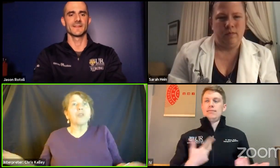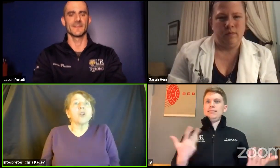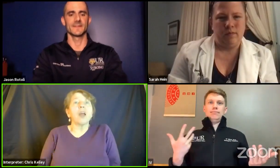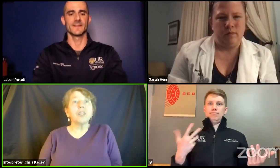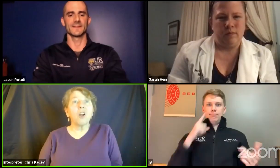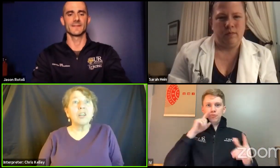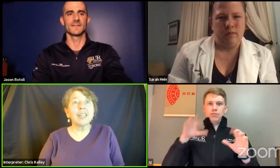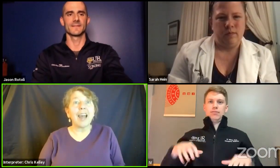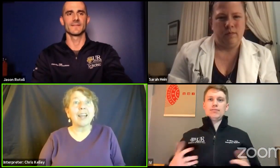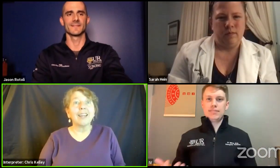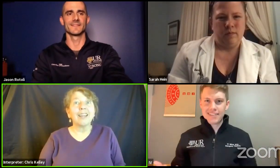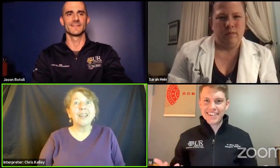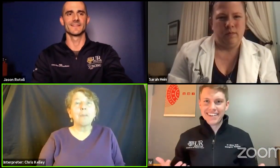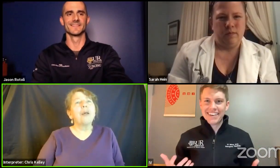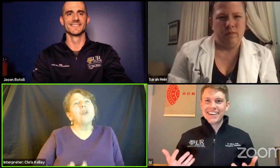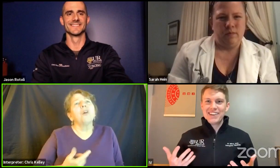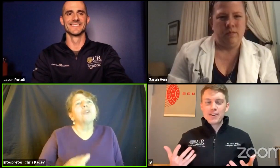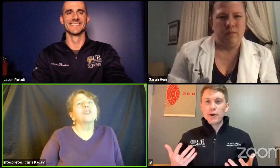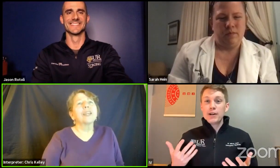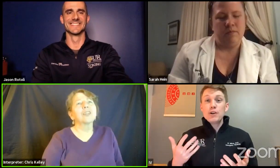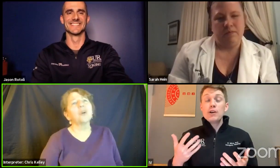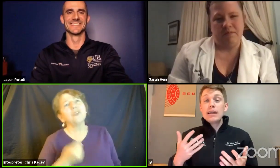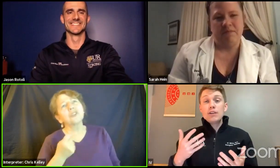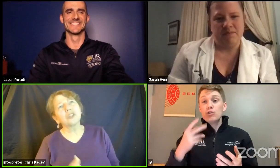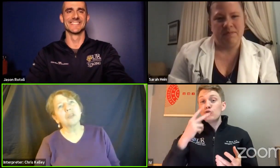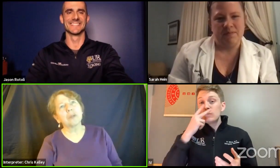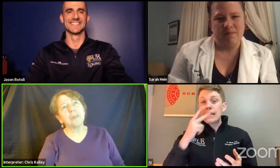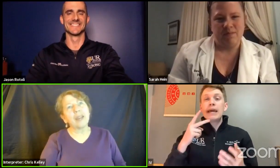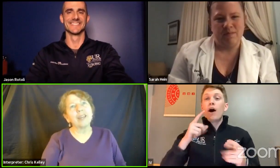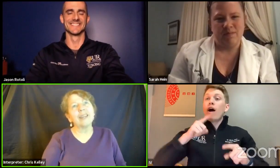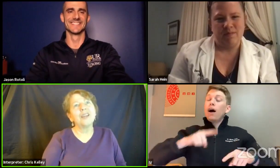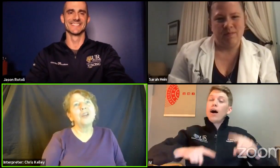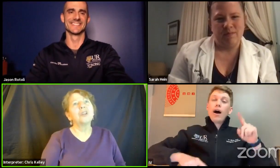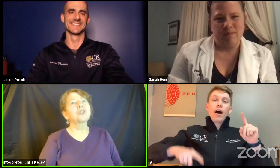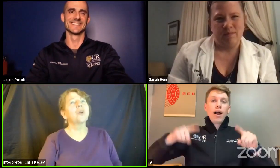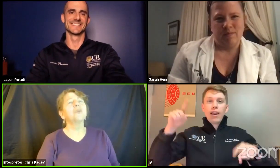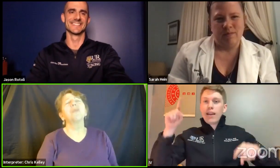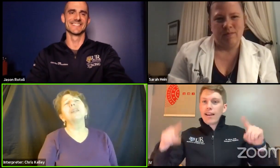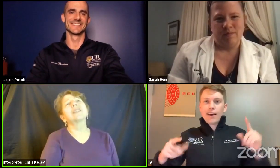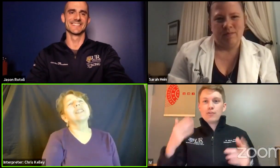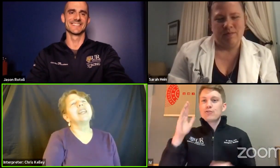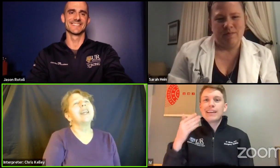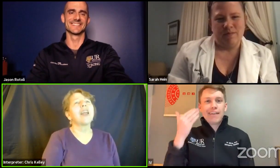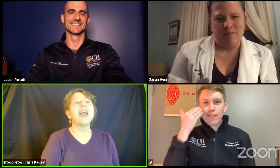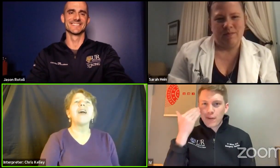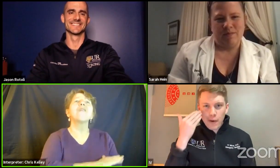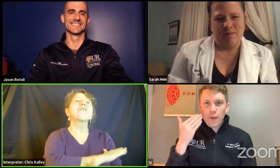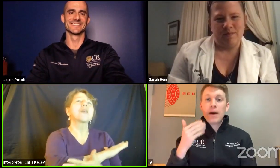able to find that. The people that come into the emergency room with no pawn and